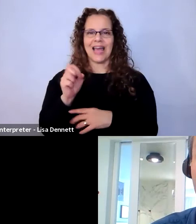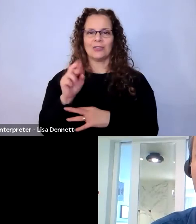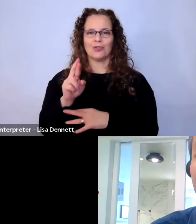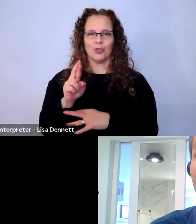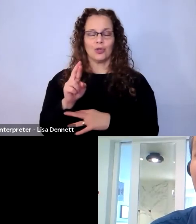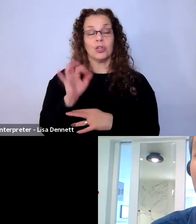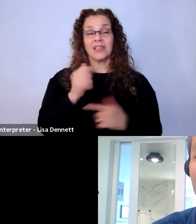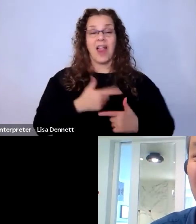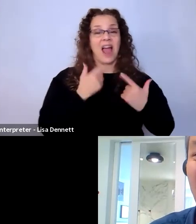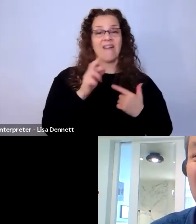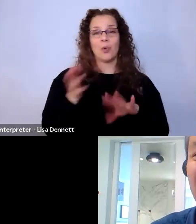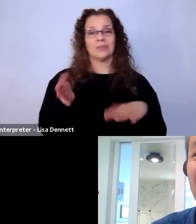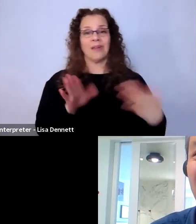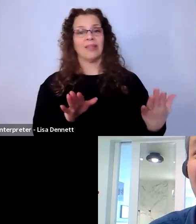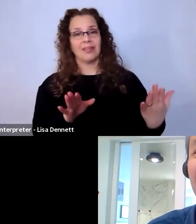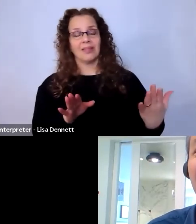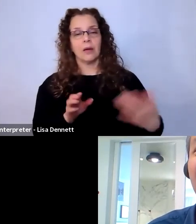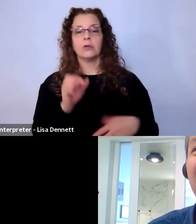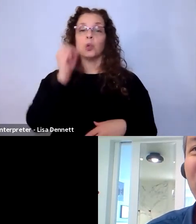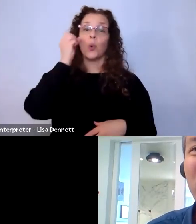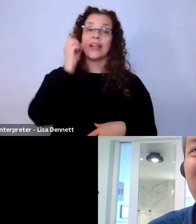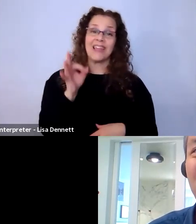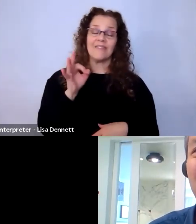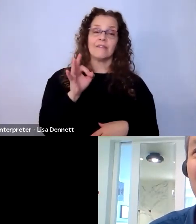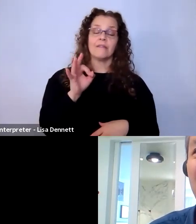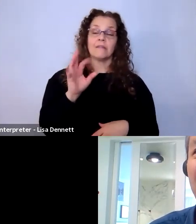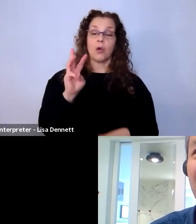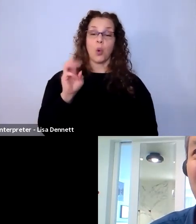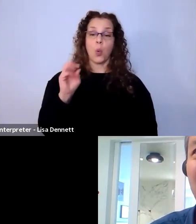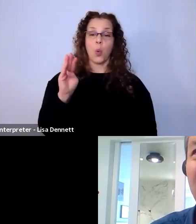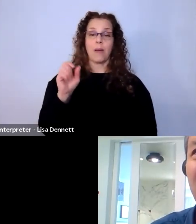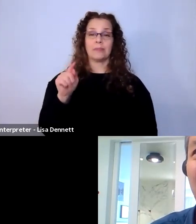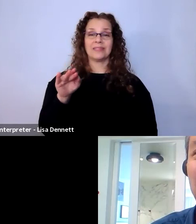so if websites with our information are not accessible, if there are pdfs